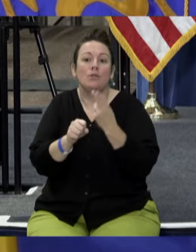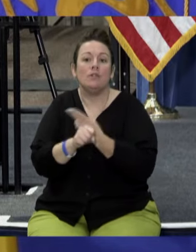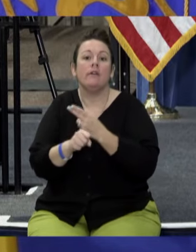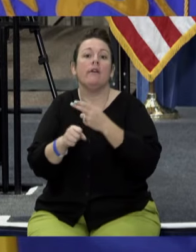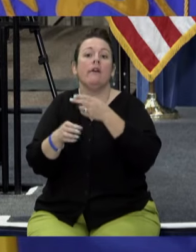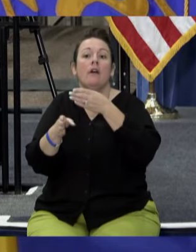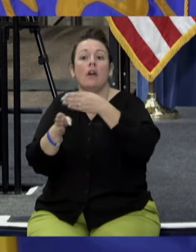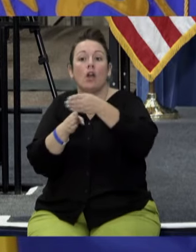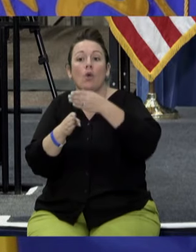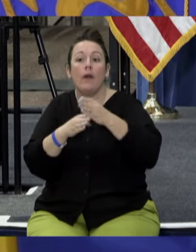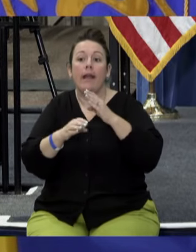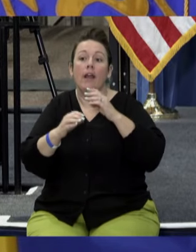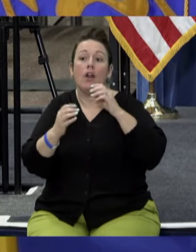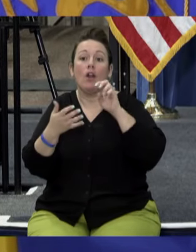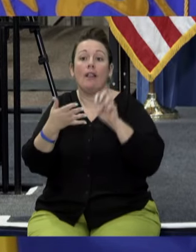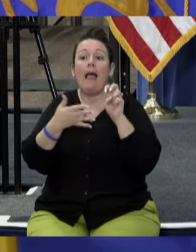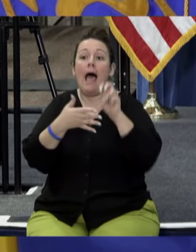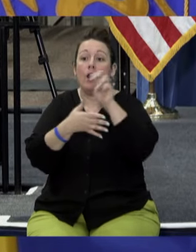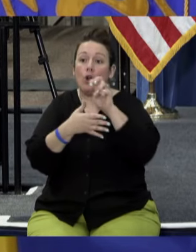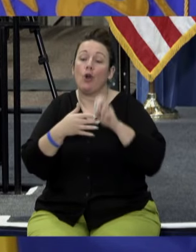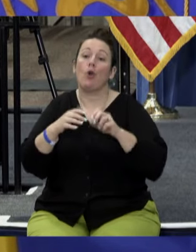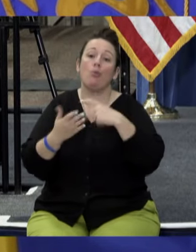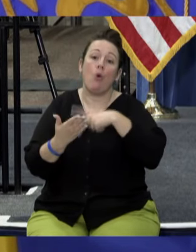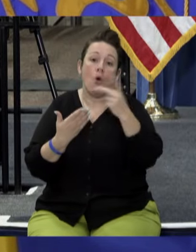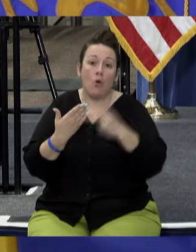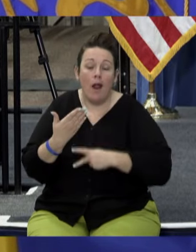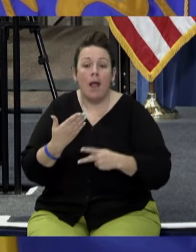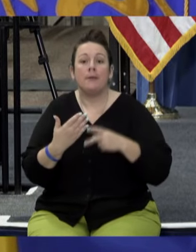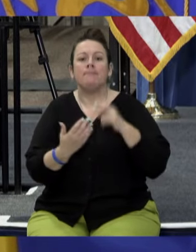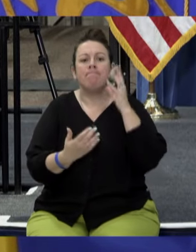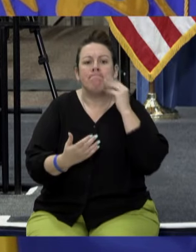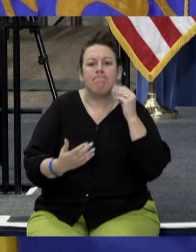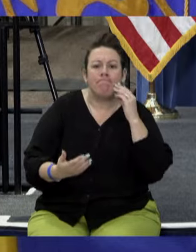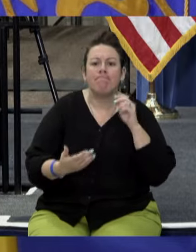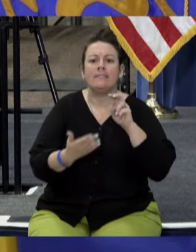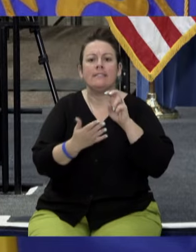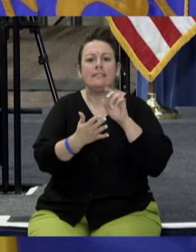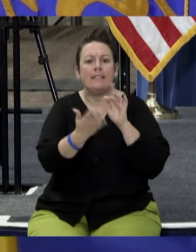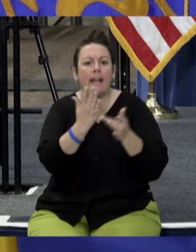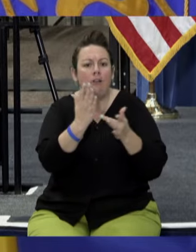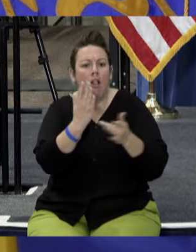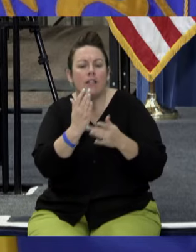explore advancements in technology, including artificial intelligence,